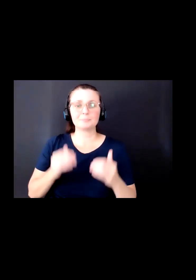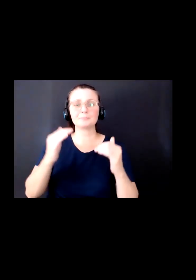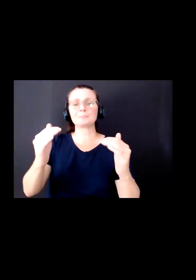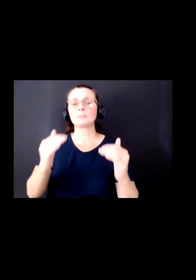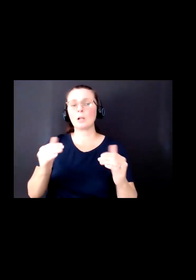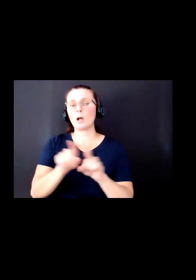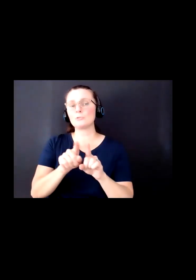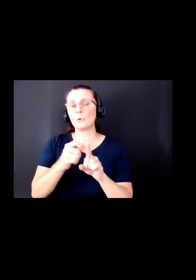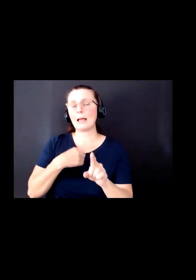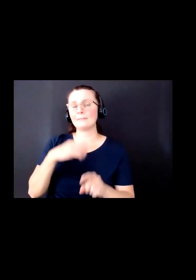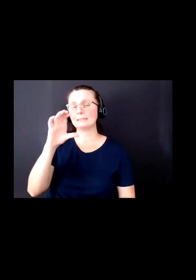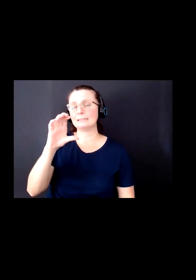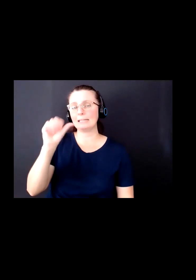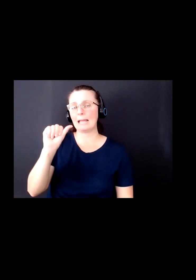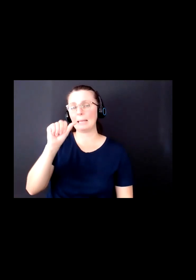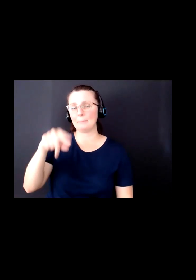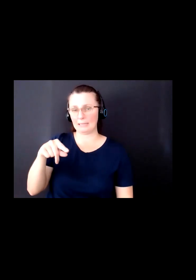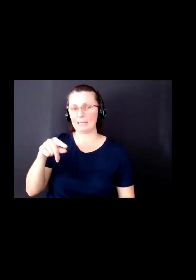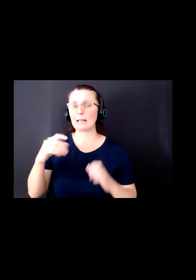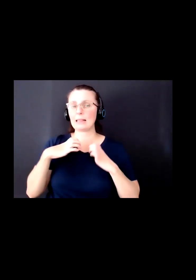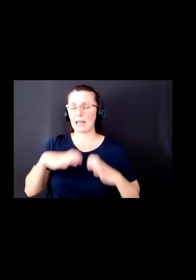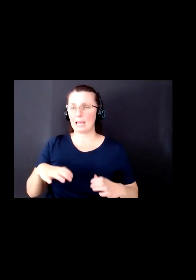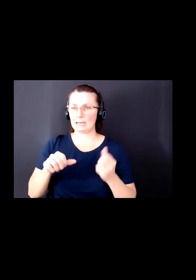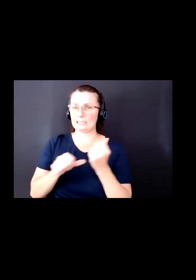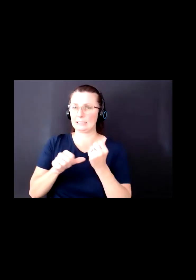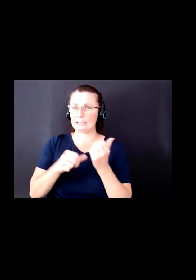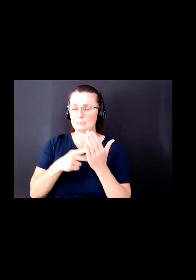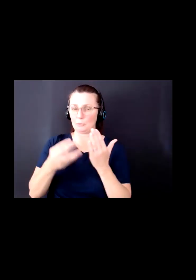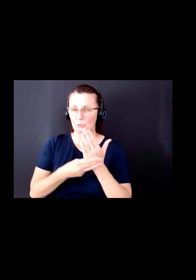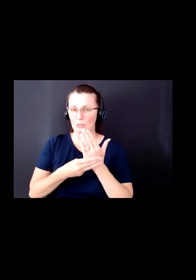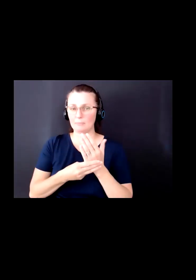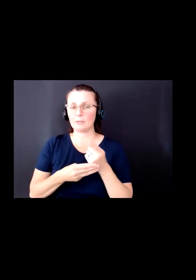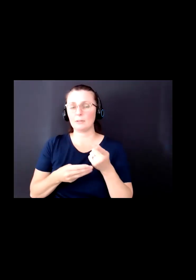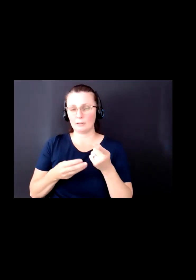grant that we have to provide information and advocacy to